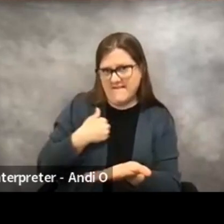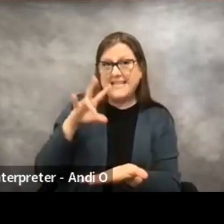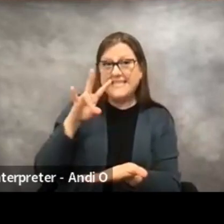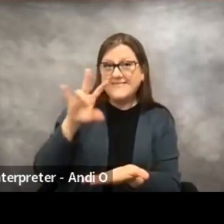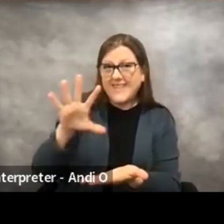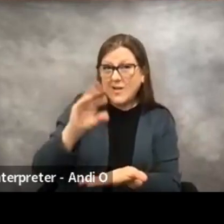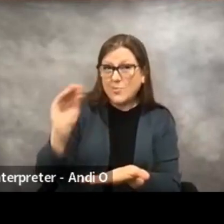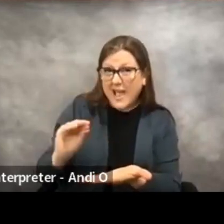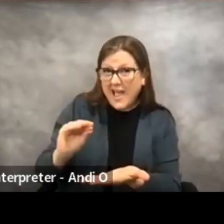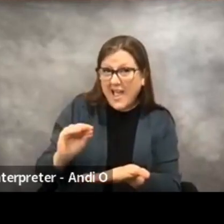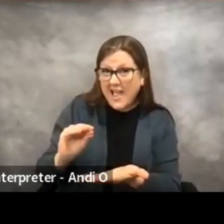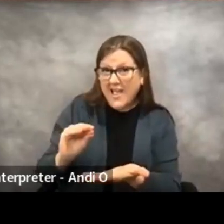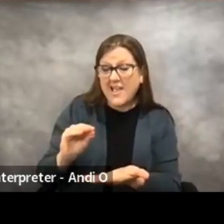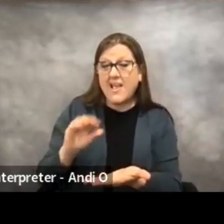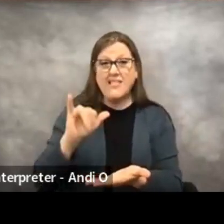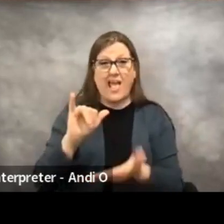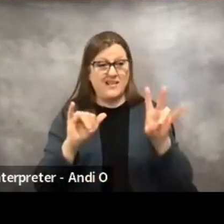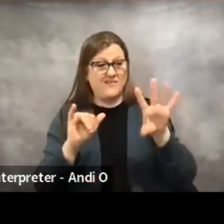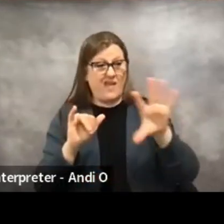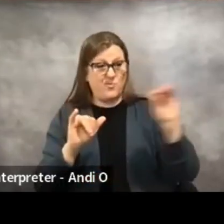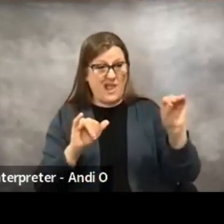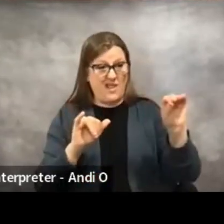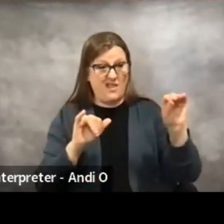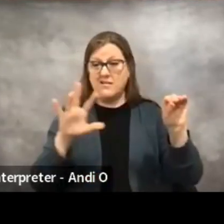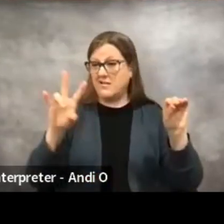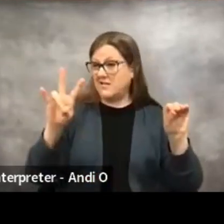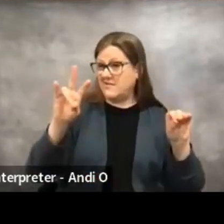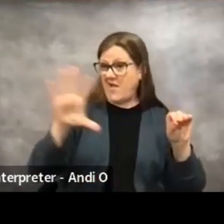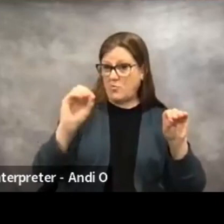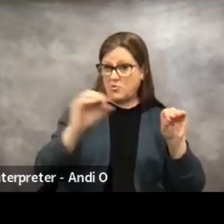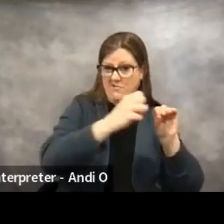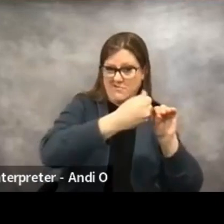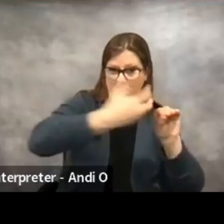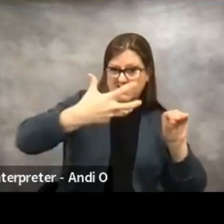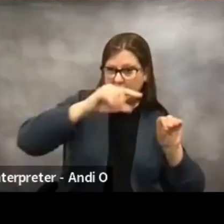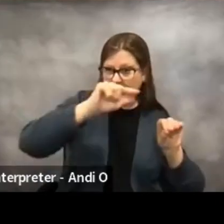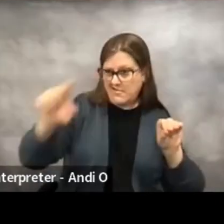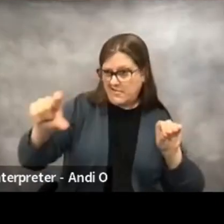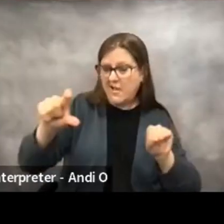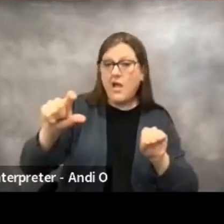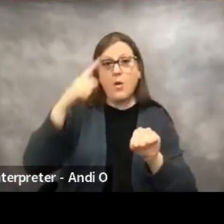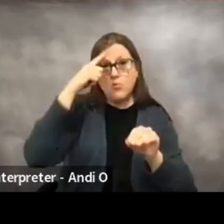of them, their brain injury occurred before the age of 21. And so you know, what we're